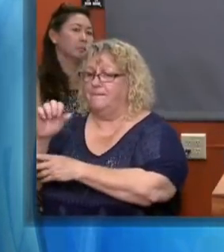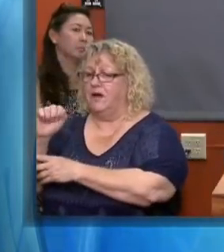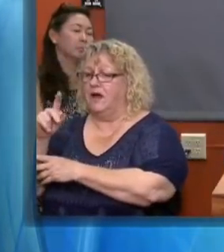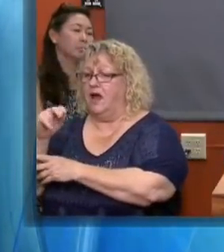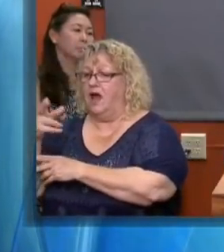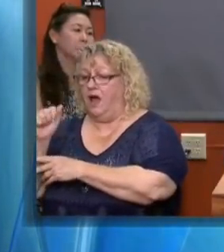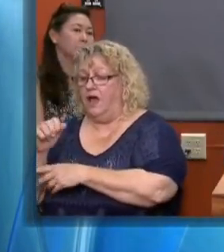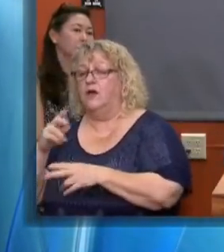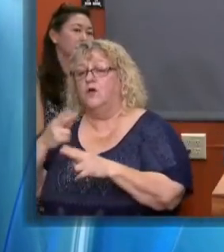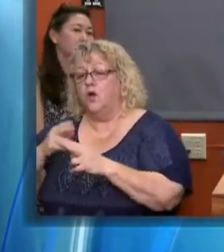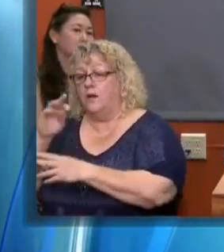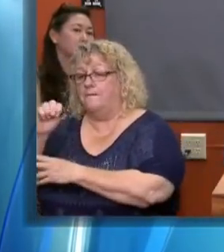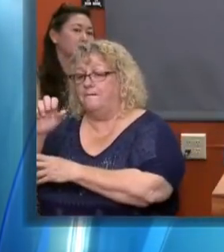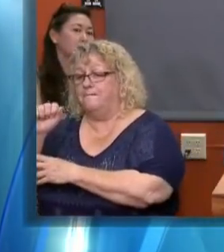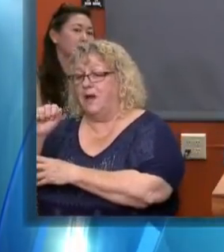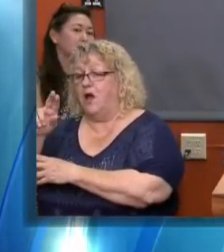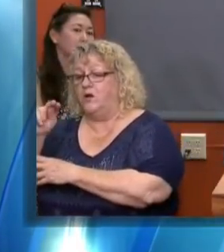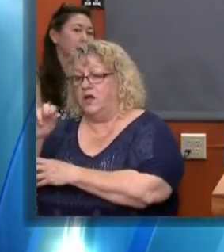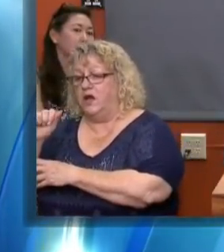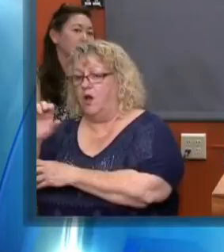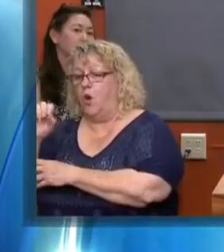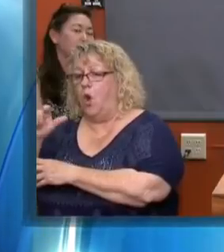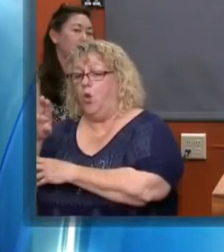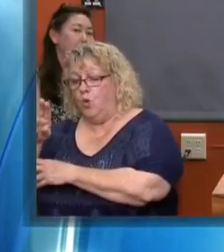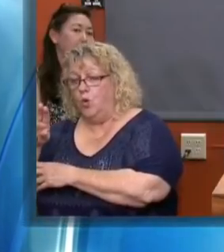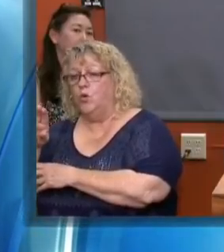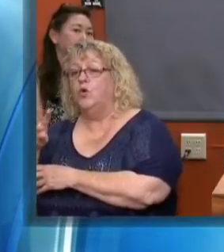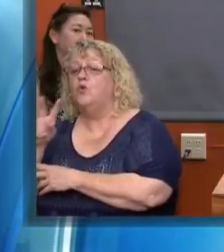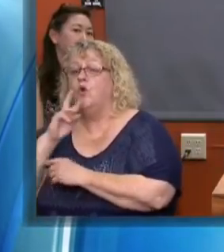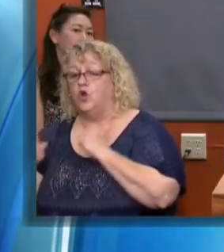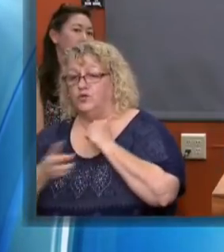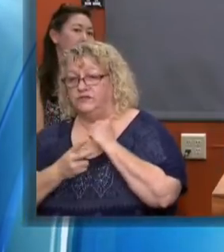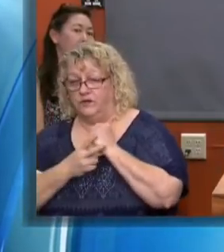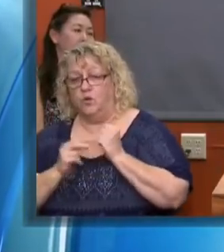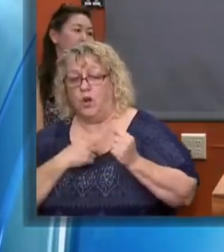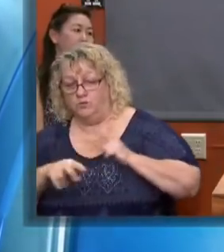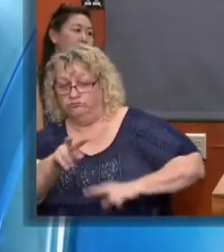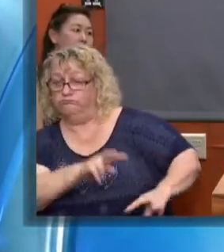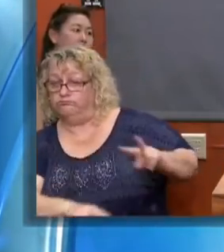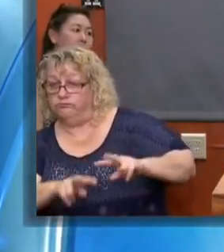OF PALI HIGHWAY, WE ALSO HAVE A SMALL RESERVOIR IN MAKAHA. MANA O.